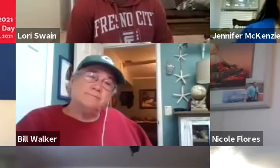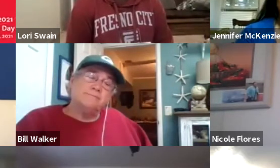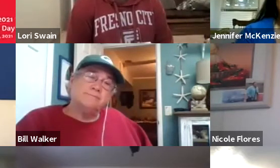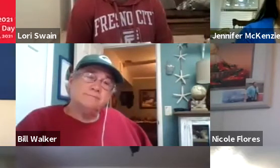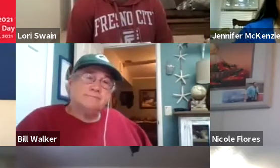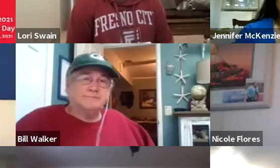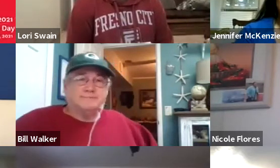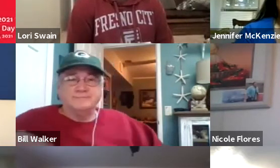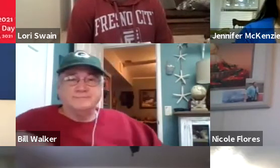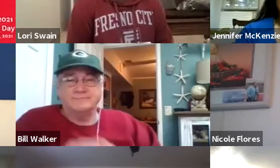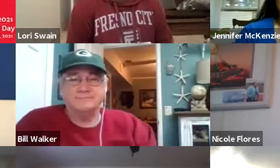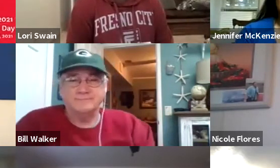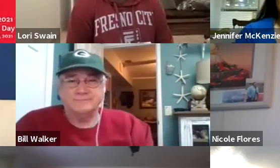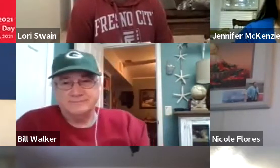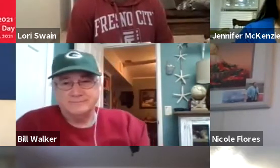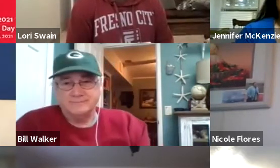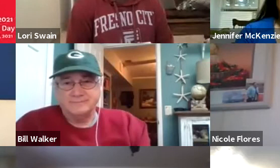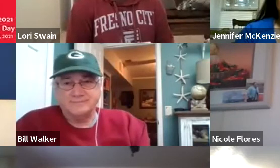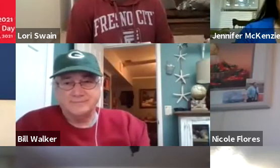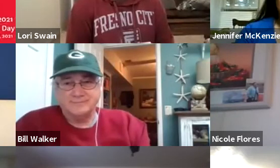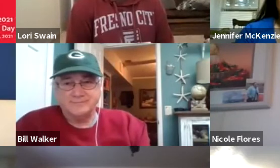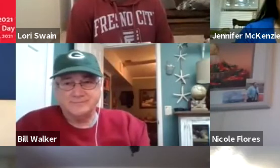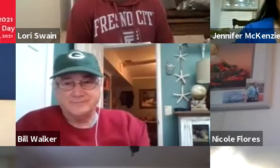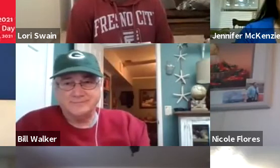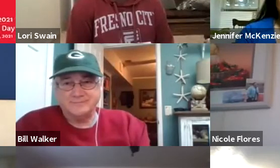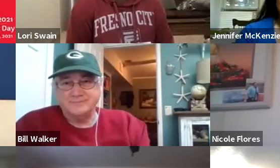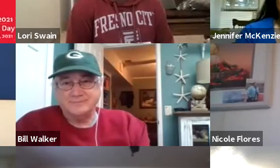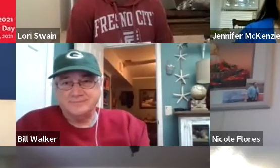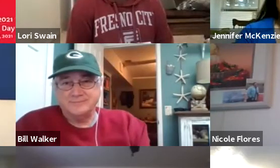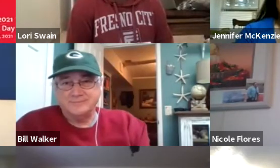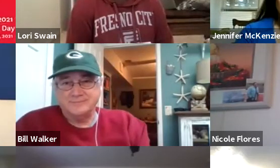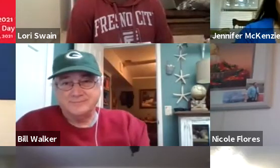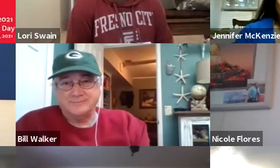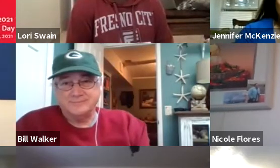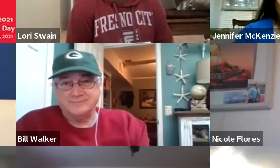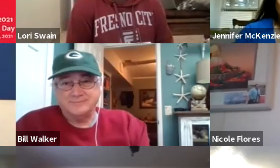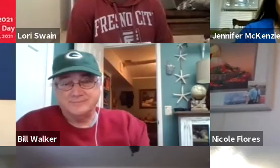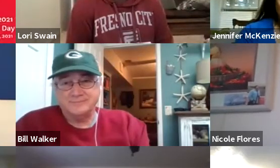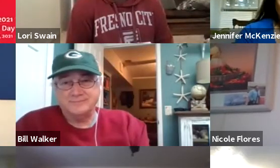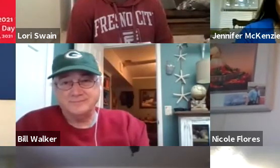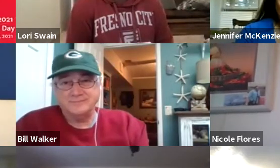the campus, and we are doing lots of different things across the campus. But all the pathways and divisions are different, you